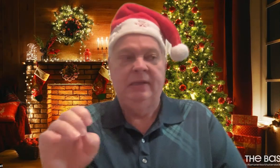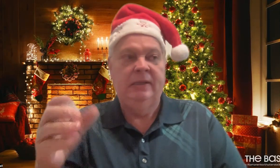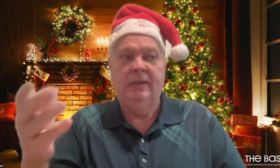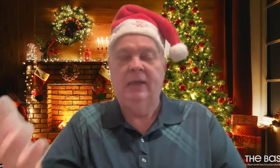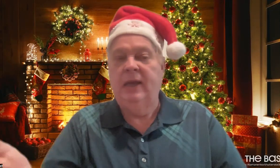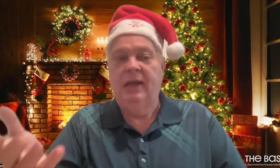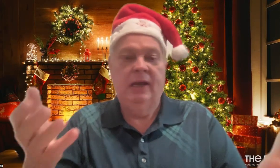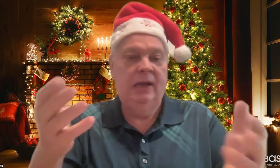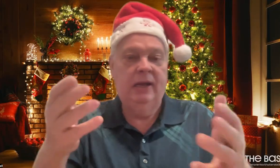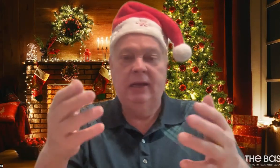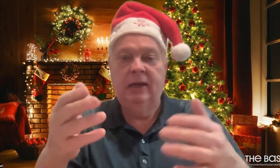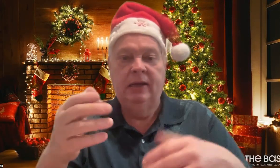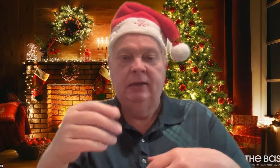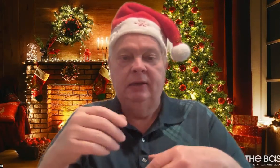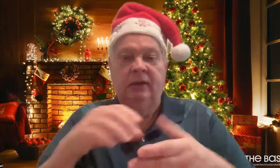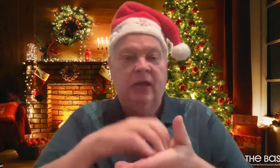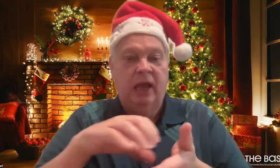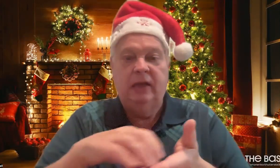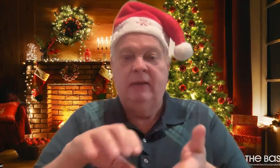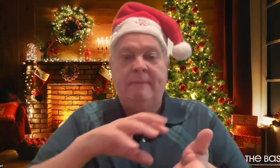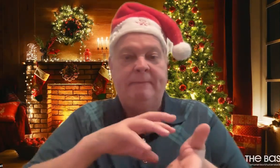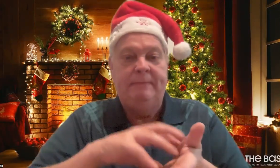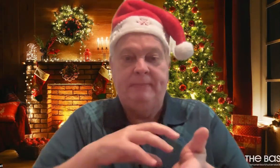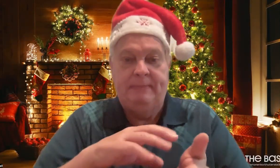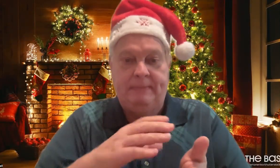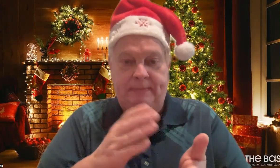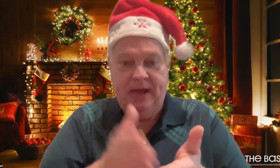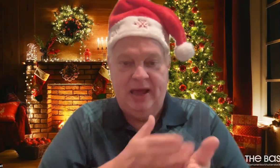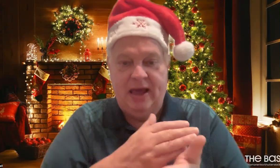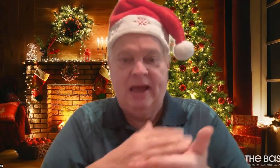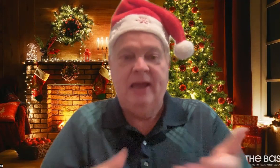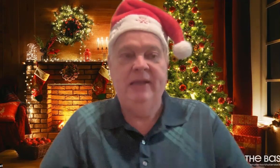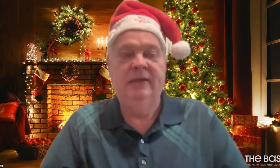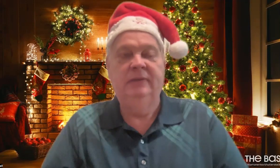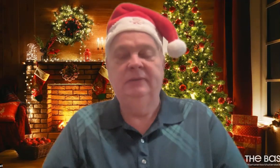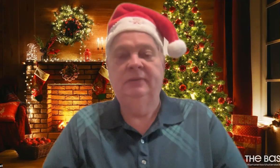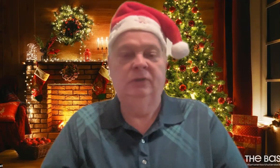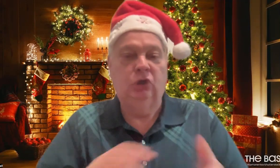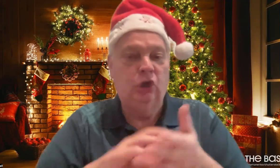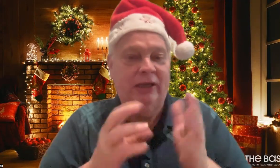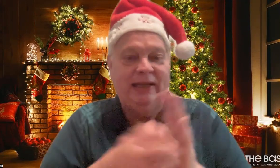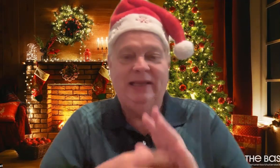It could be cake, pie, or cookies.